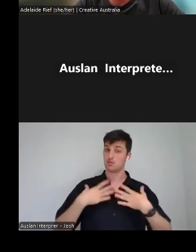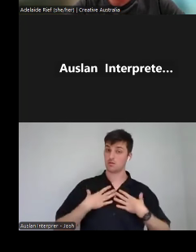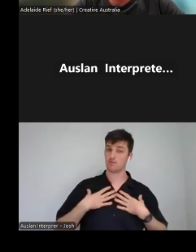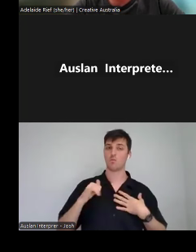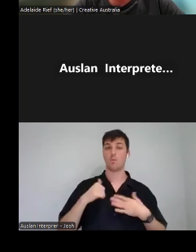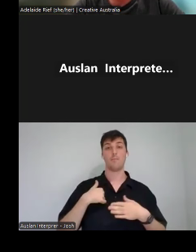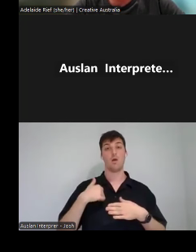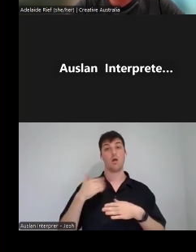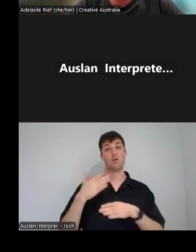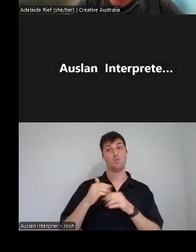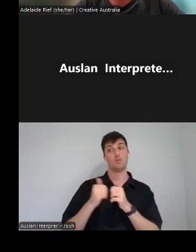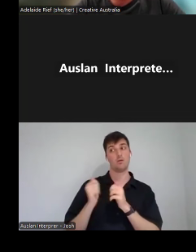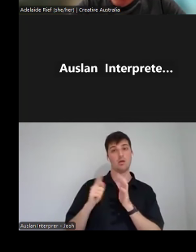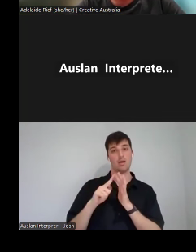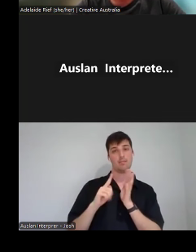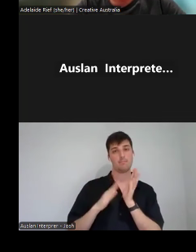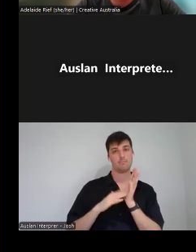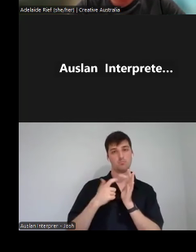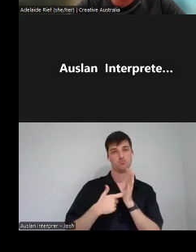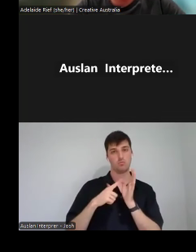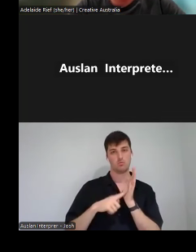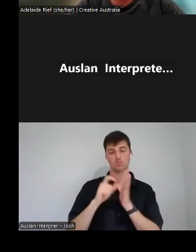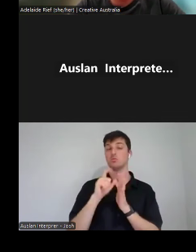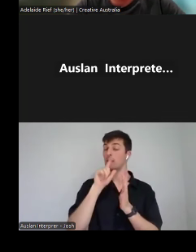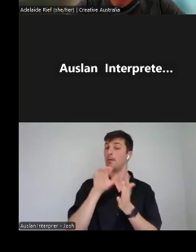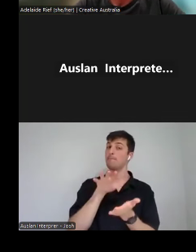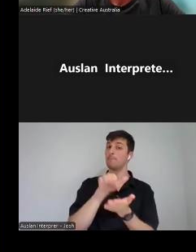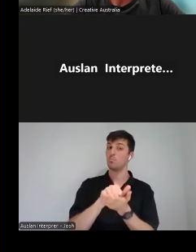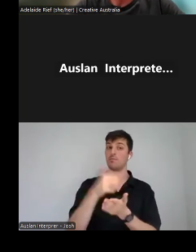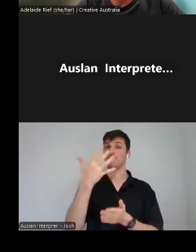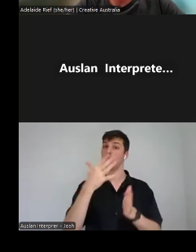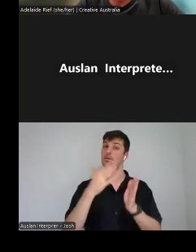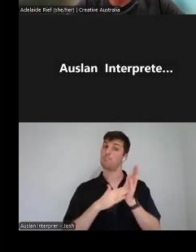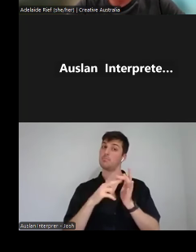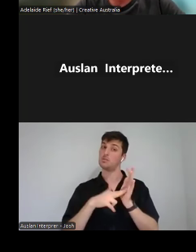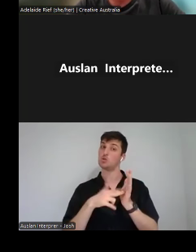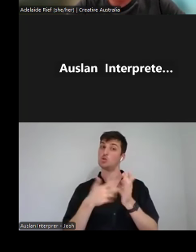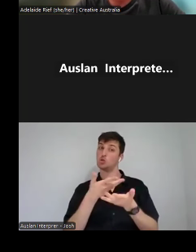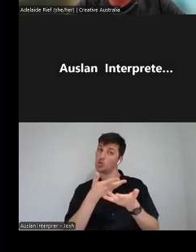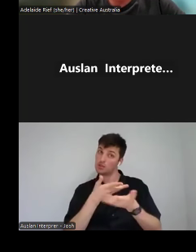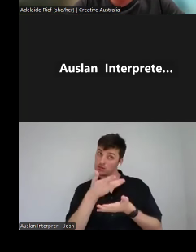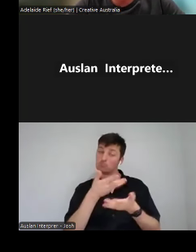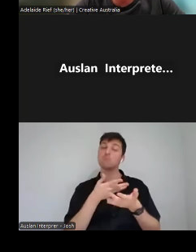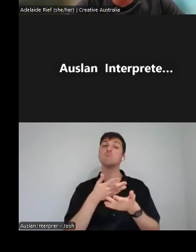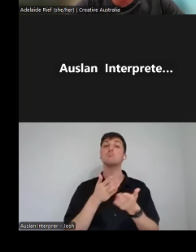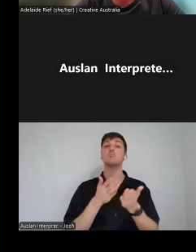colleague Emerald, you can make a booking with us for a 15 minute chat. This can happen via phone,